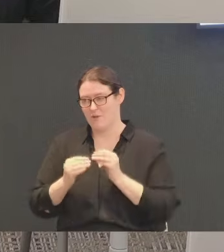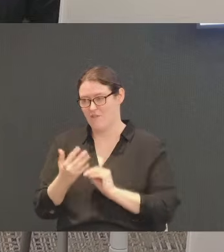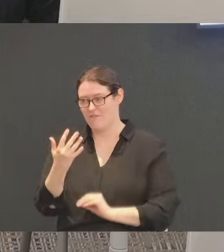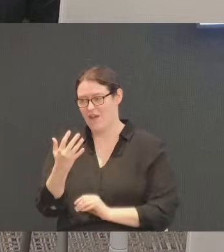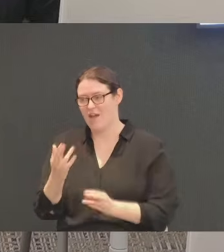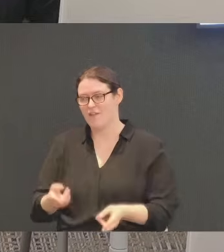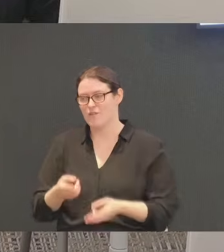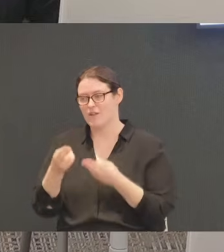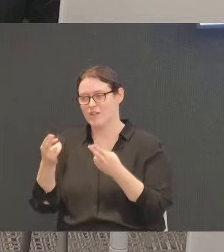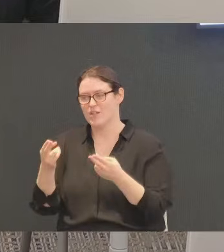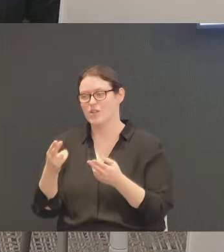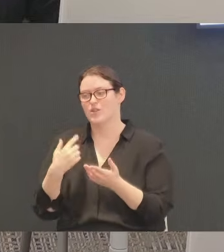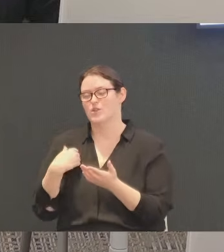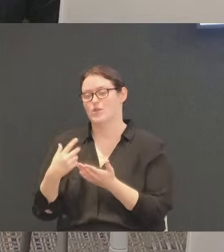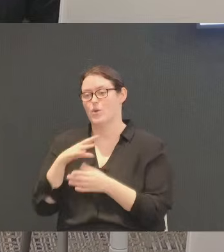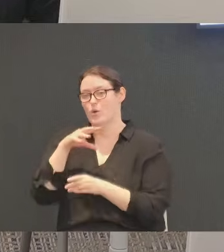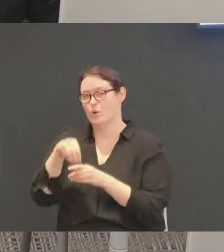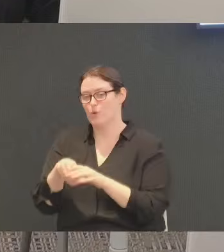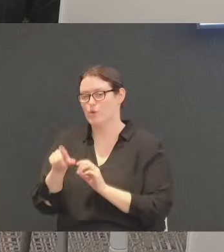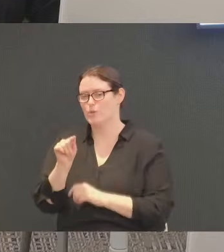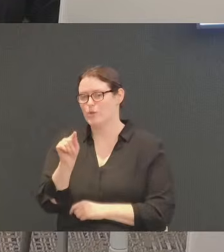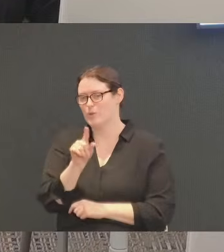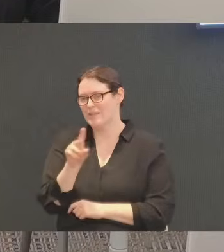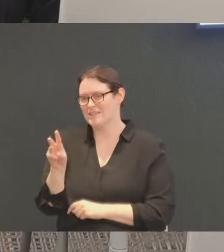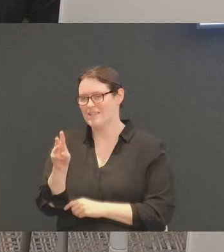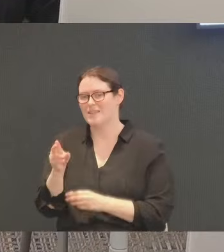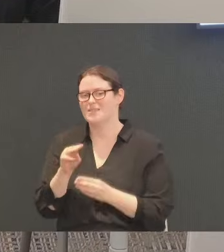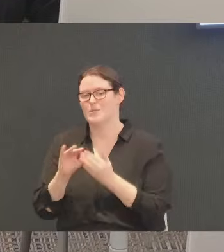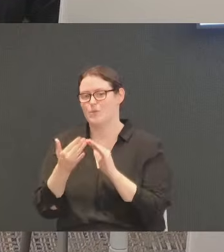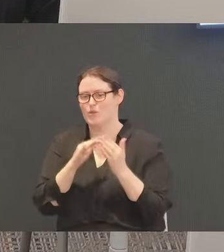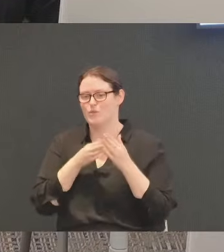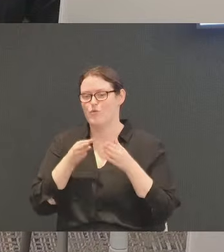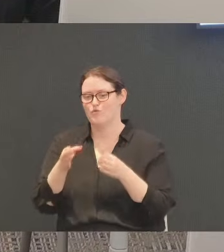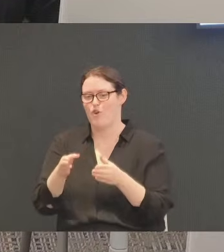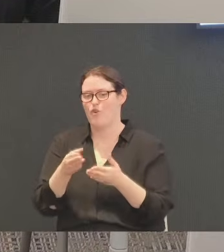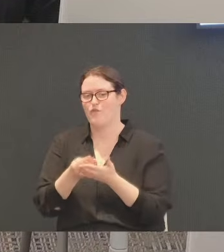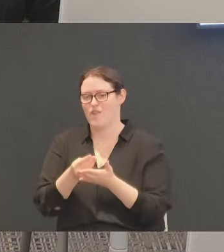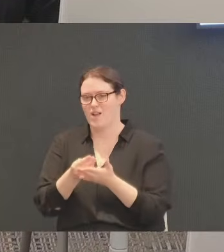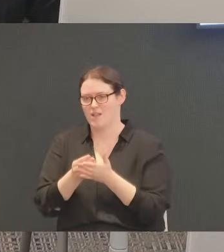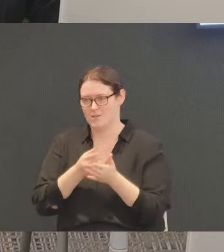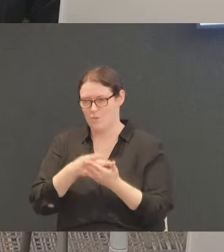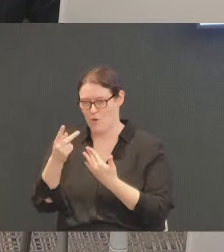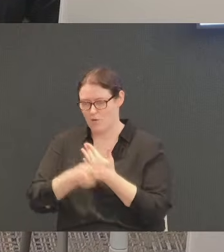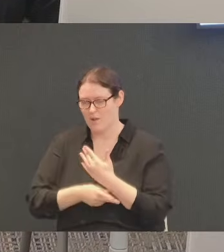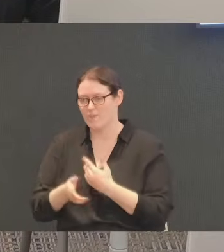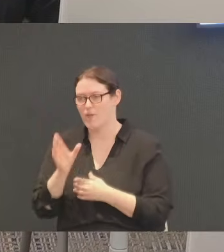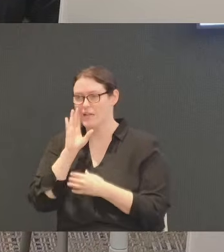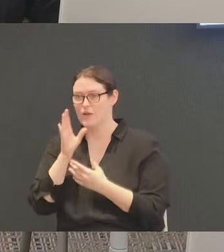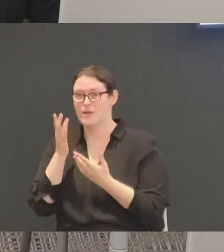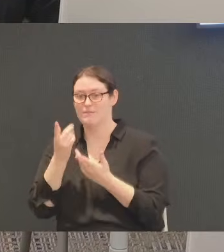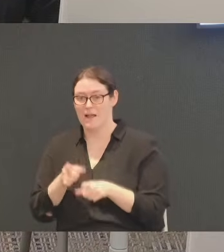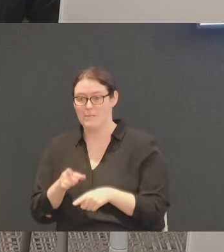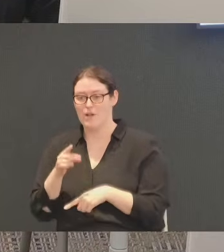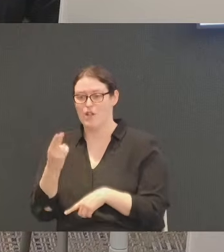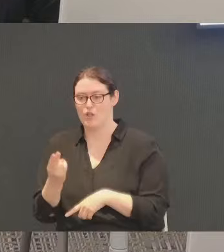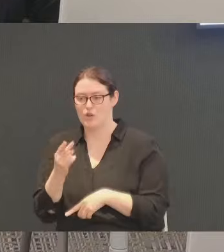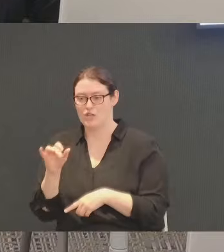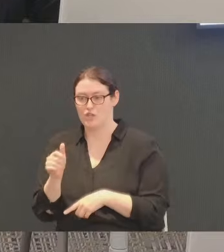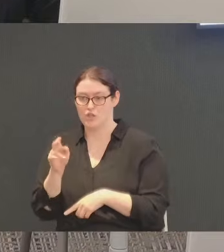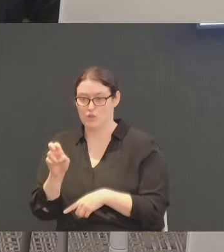approving the 2026 municipal road fund program. We held the hearing on Thursday, June 18th. We